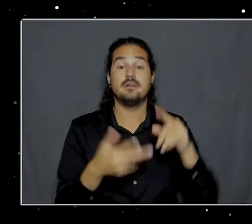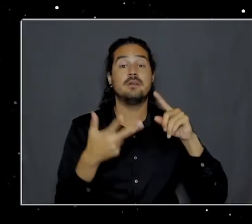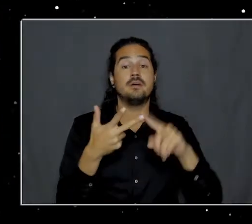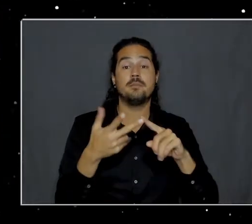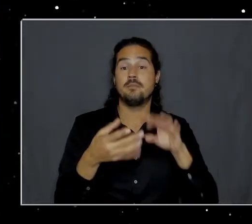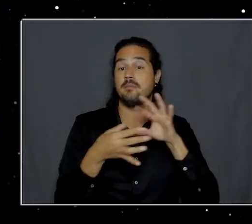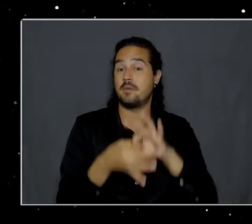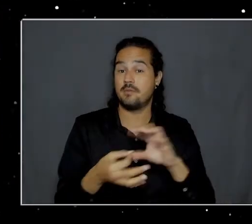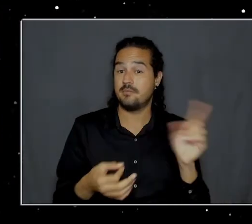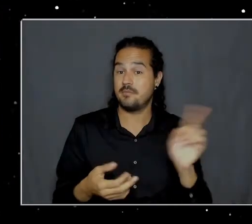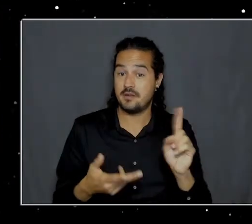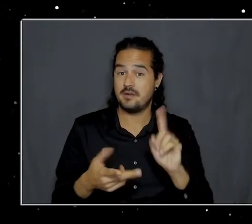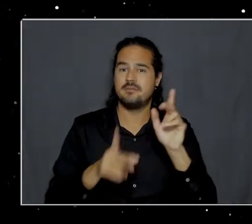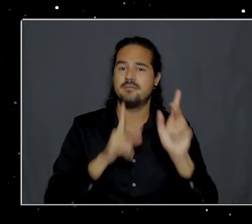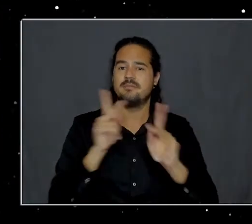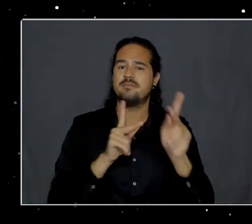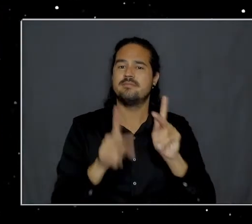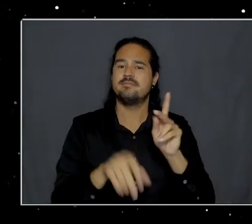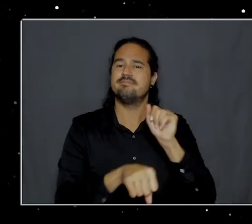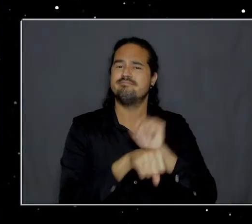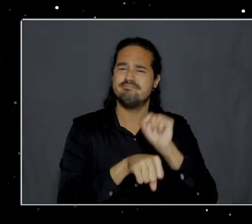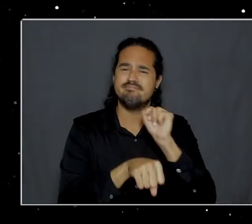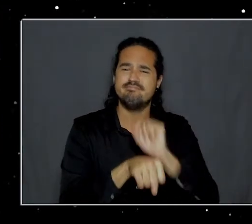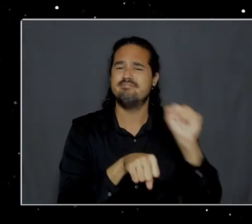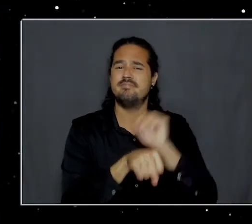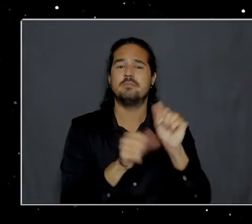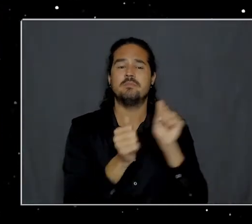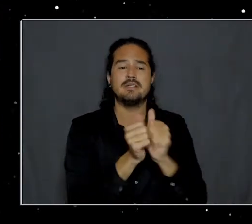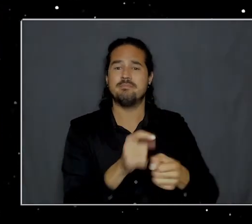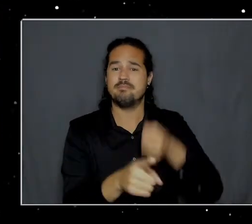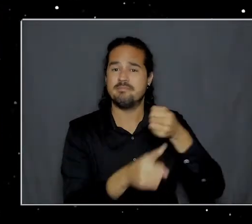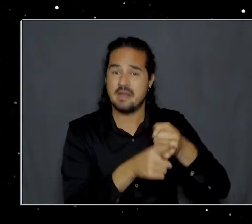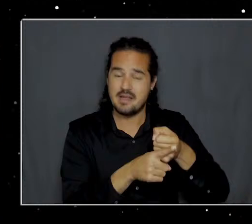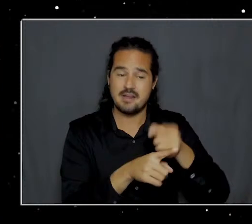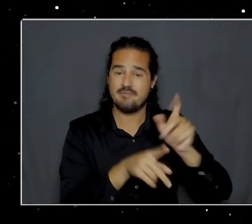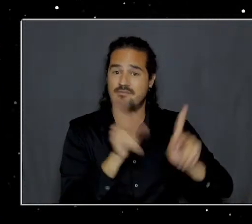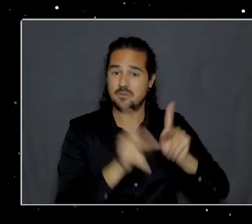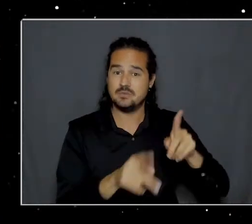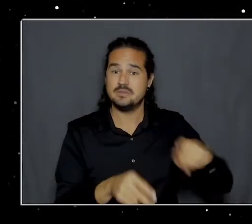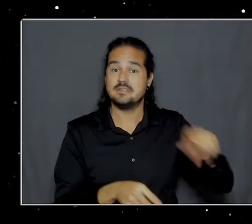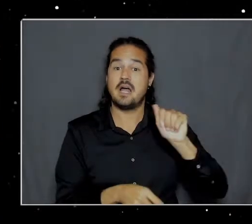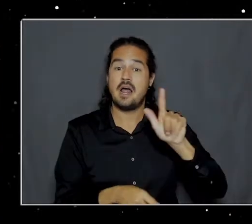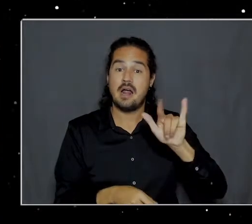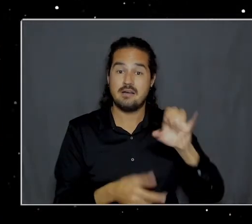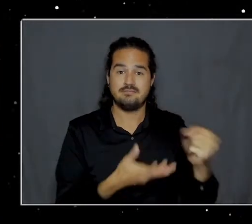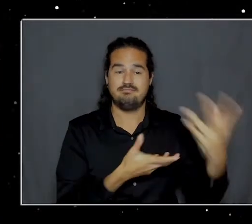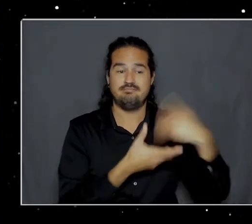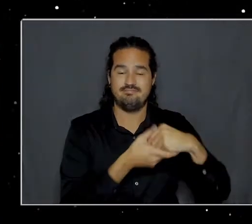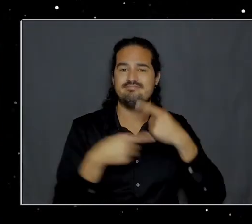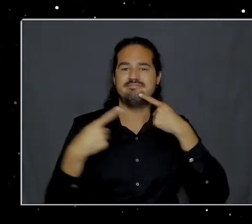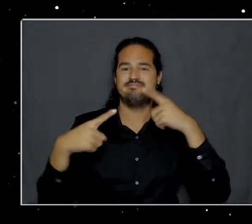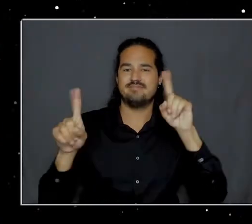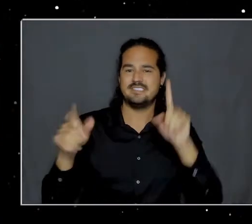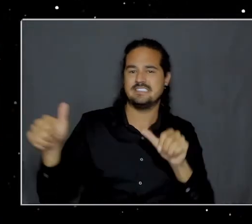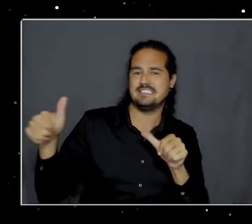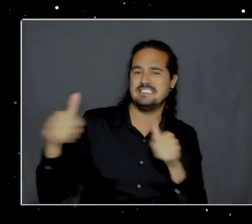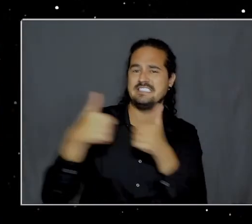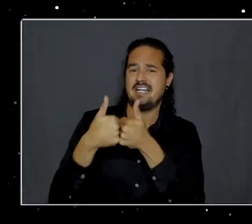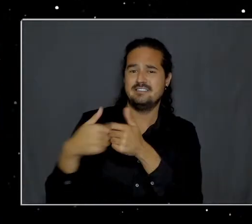MOVE. WORKING WITH IMPACTED INDIVIDUALS AND ALLIES, WE SUCCESSFULLY CHALLENGED THE